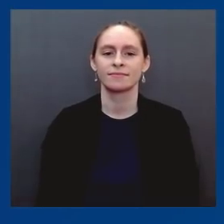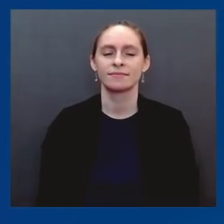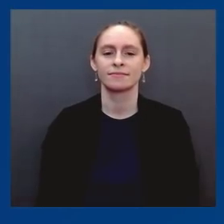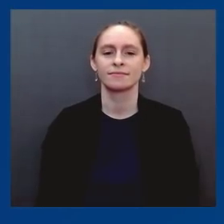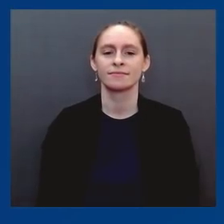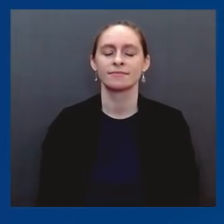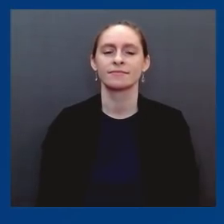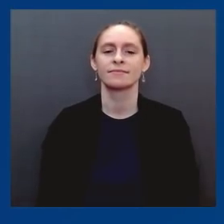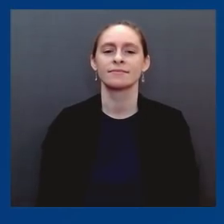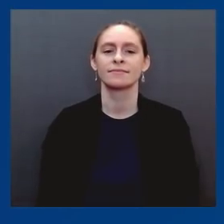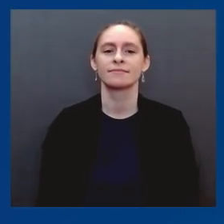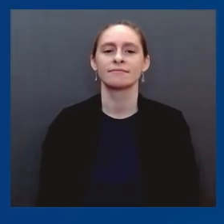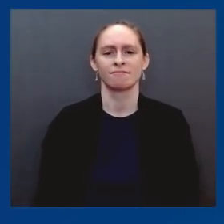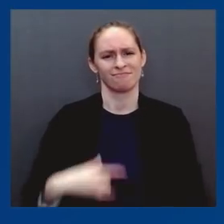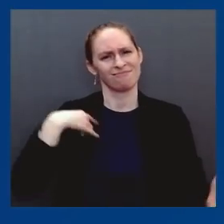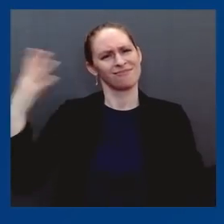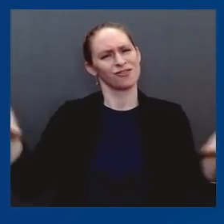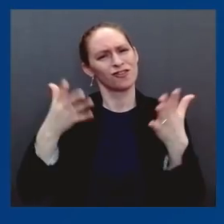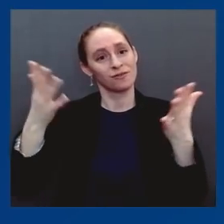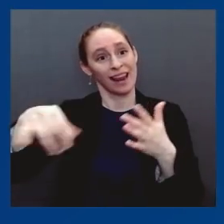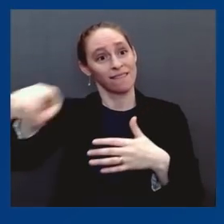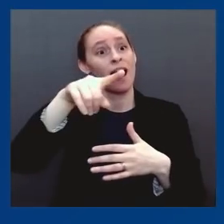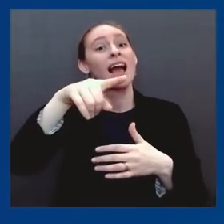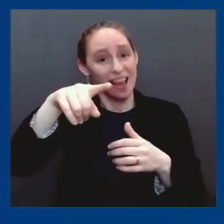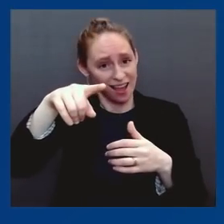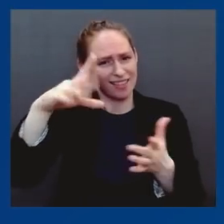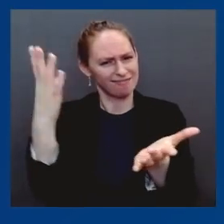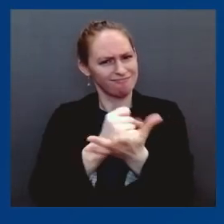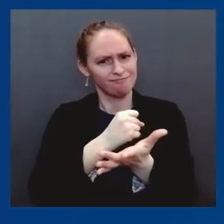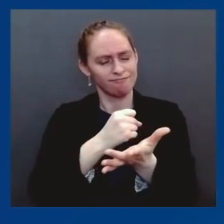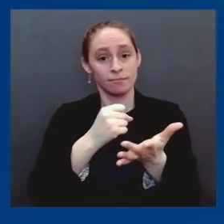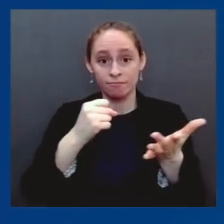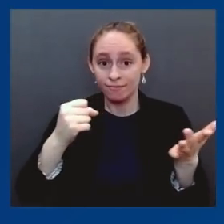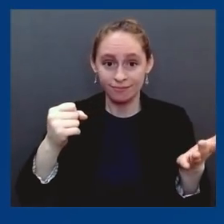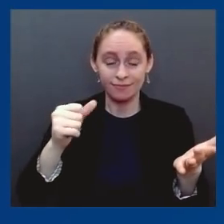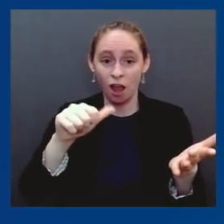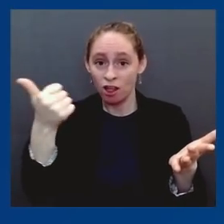Moderator: Next question. All right, we're going to do two more questions. Nate Weixel, The Hill.